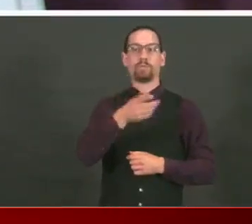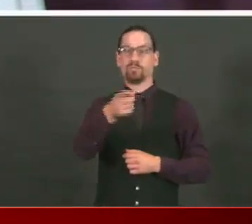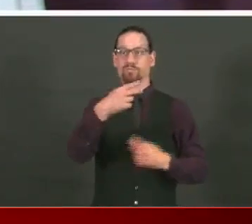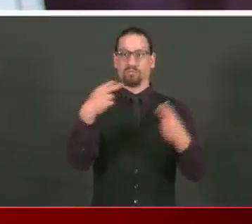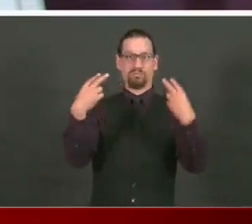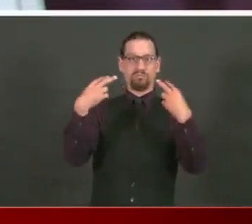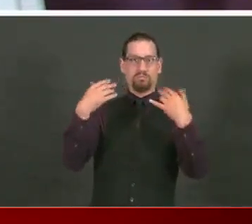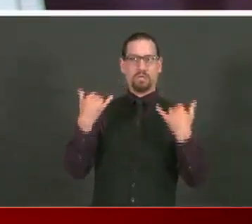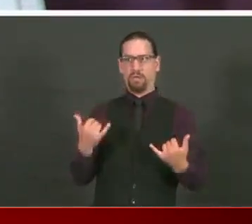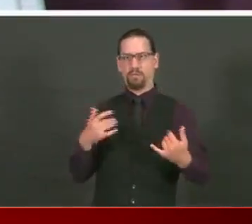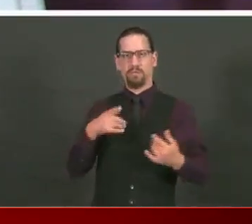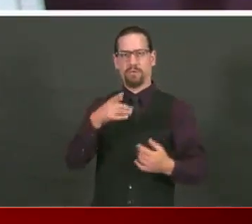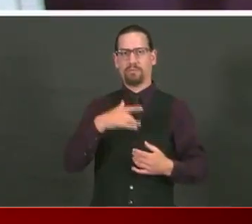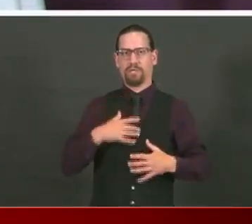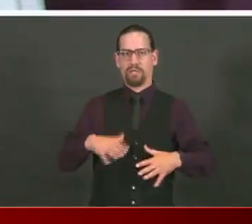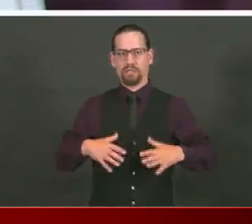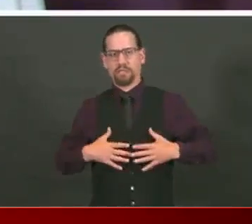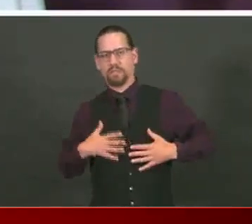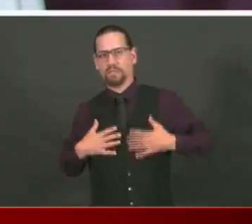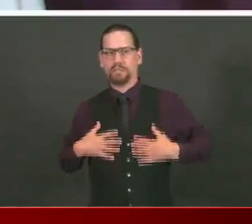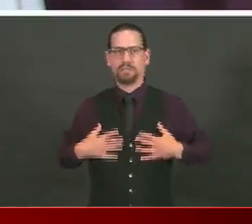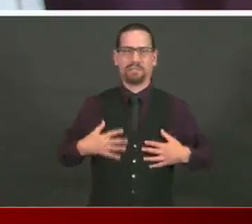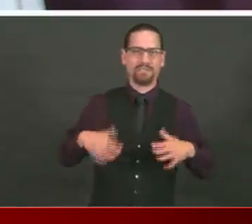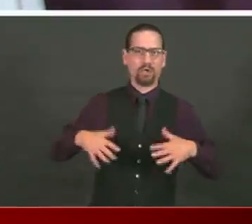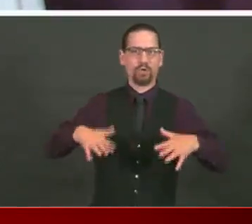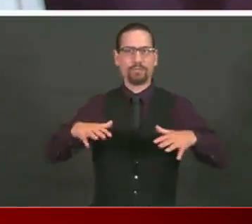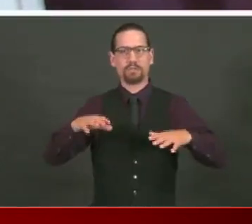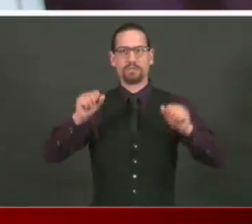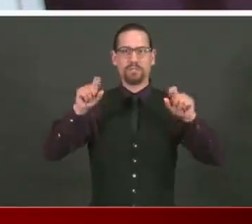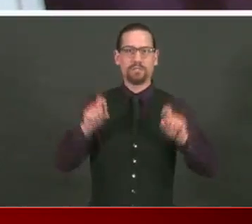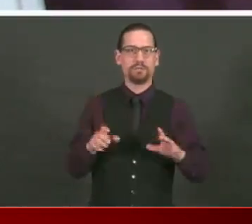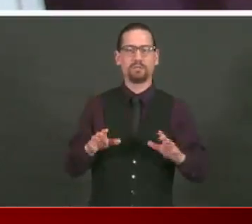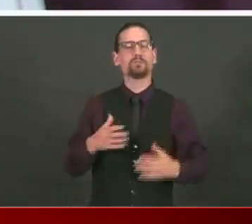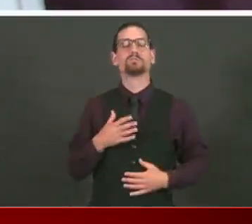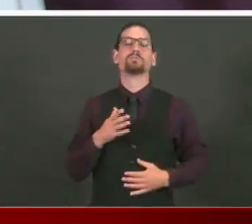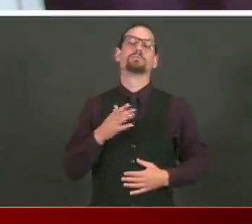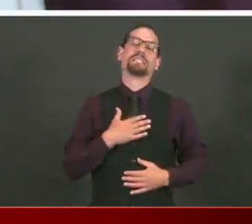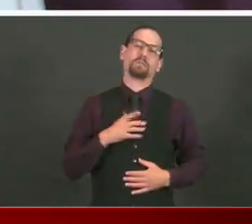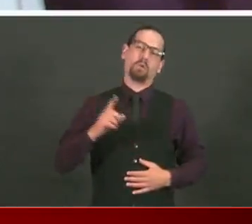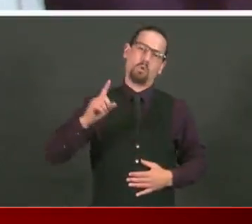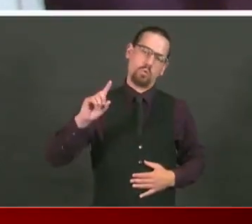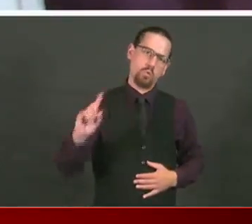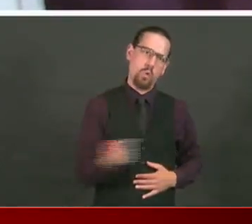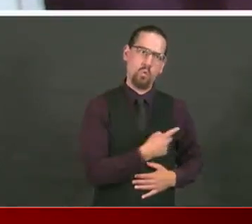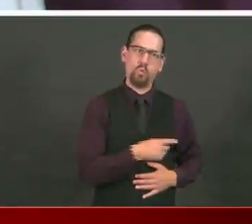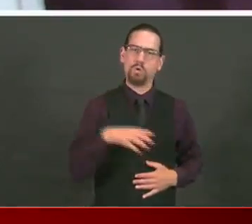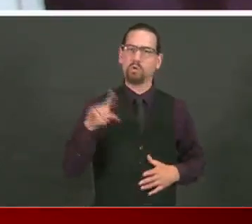AND YOU ARE A WAITER OR HAIRDRESSER AND A LITTLE BIT AFRAID, PLEASE CONSIDER IT. DO IT AS YOUR CIVIC DUTY TO